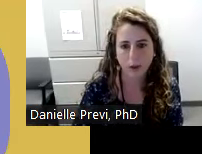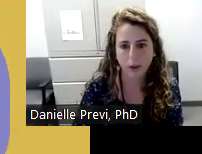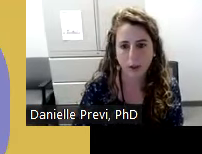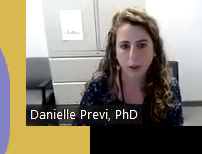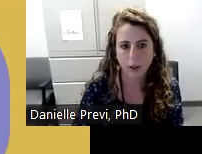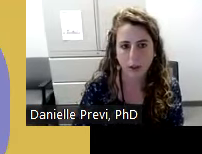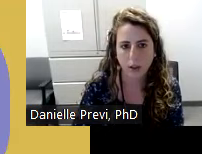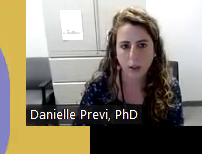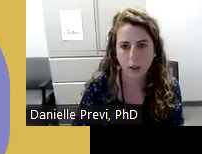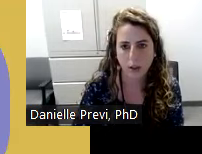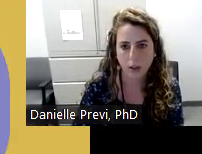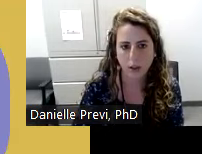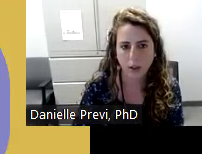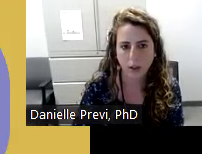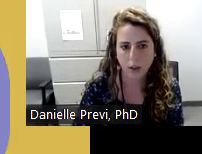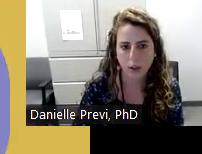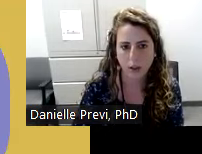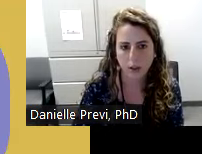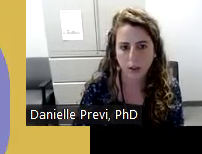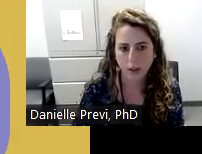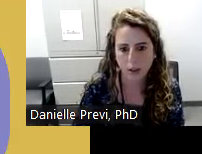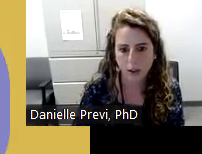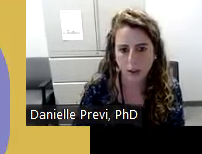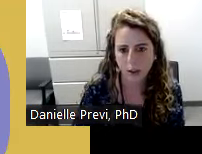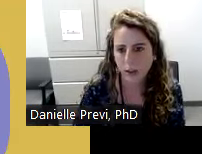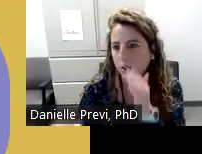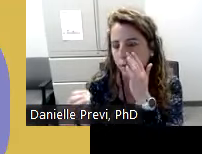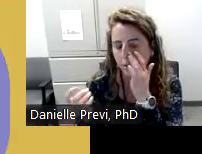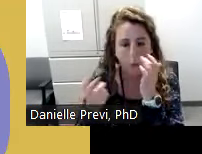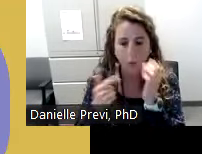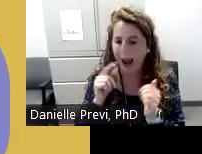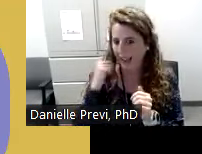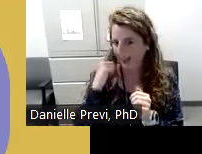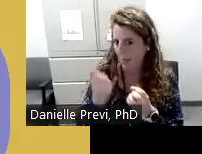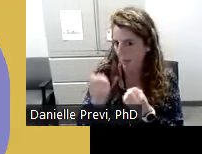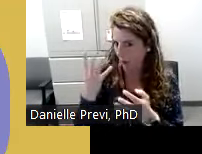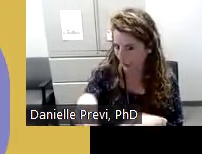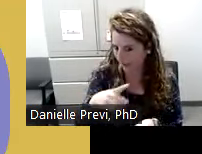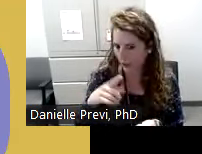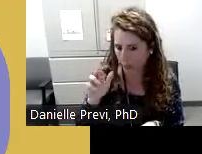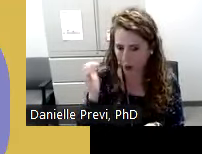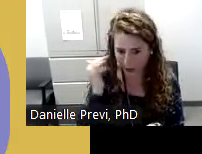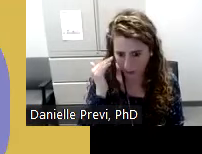Debates with ASL Use (31:02)